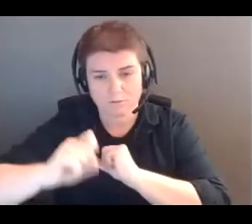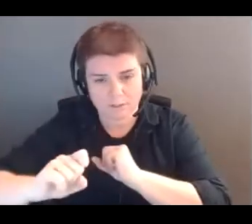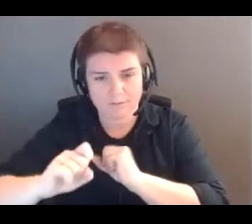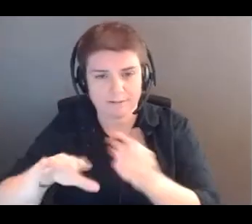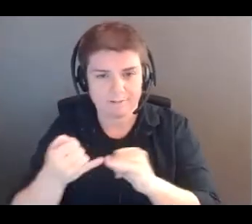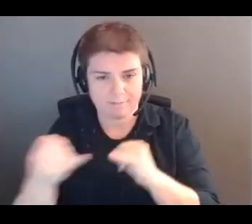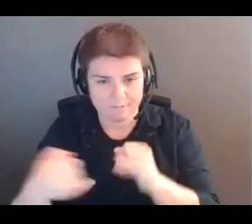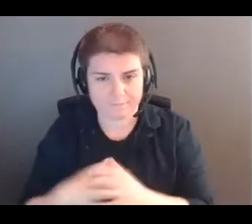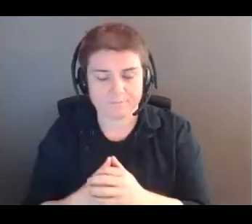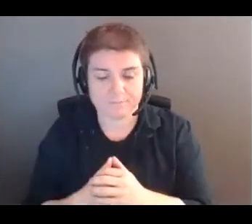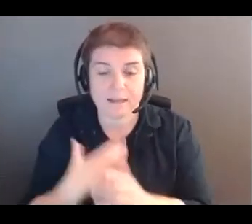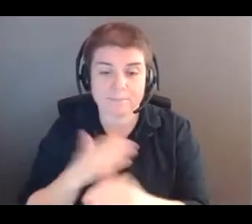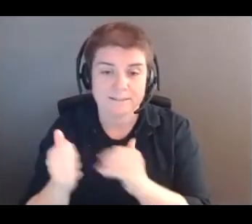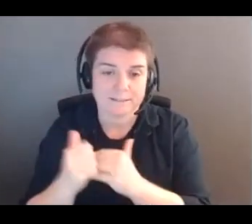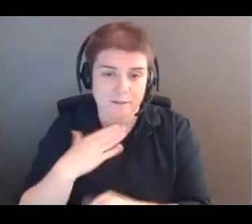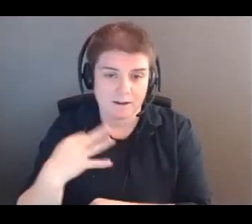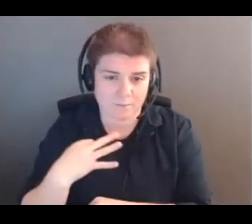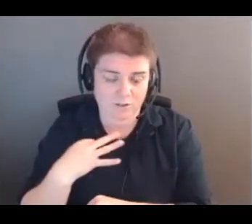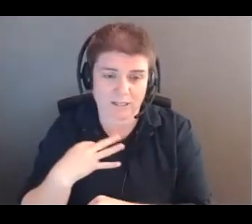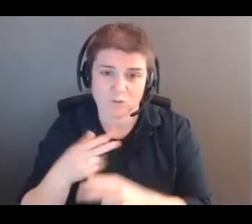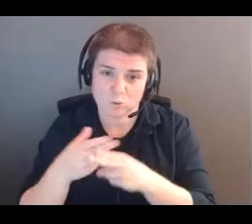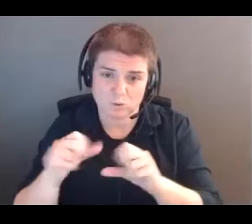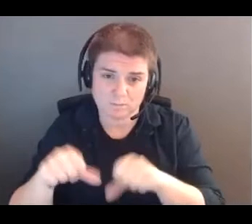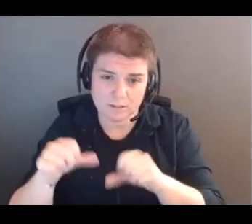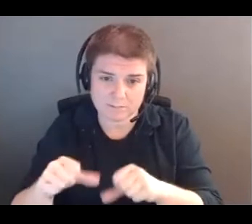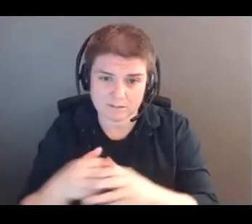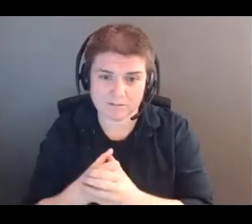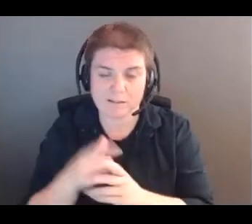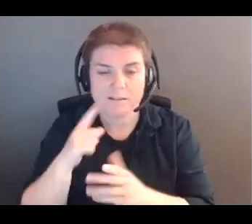Please submit your application as early as possible, as this will allow more time to